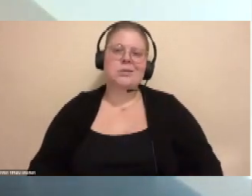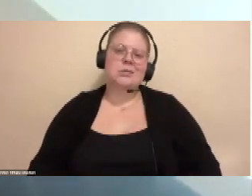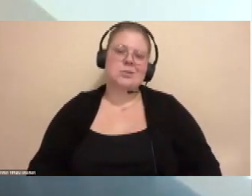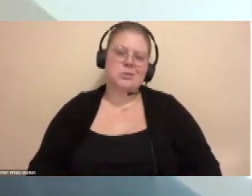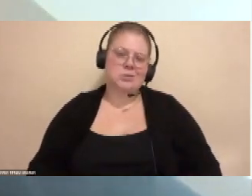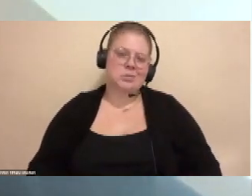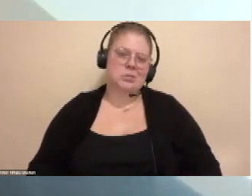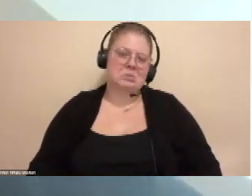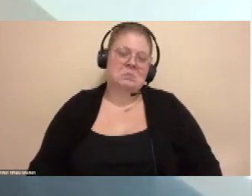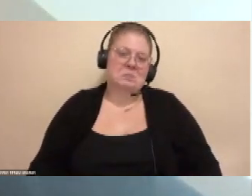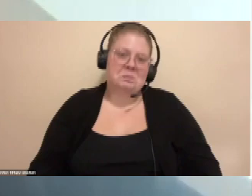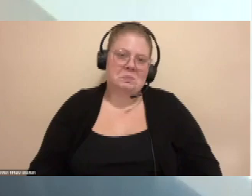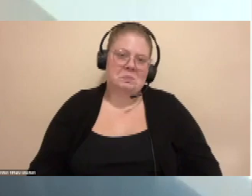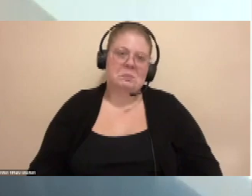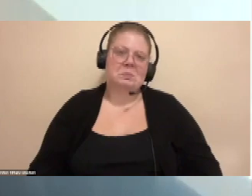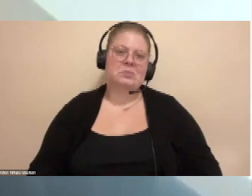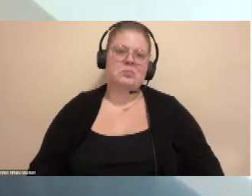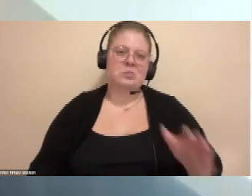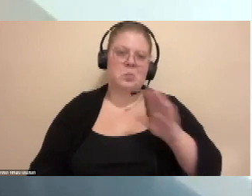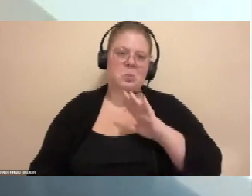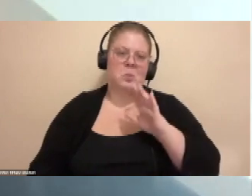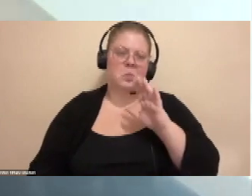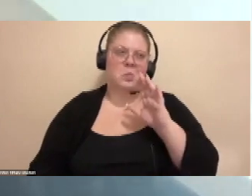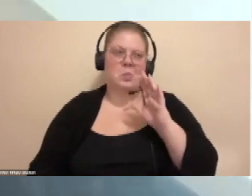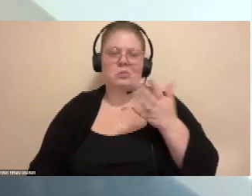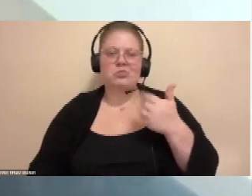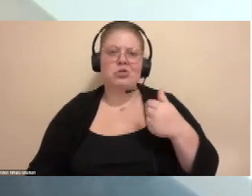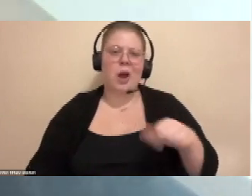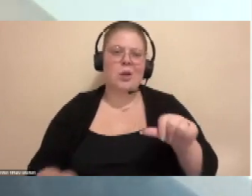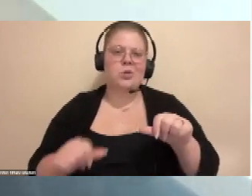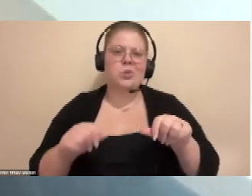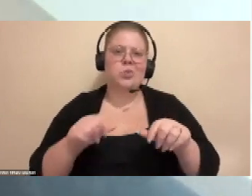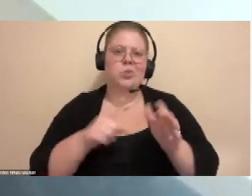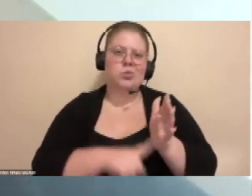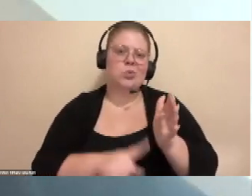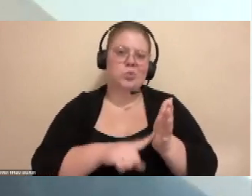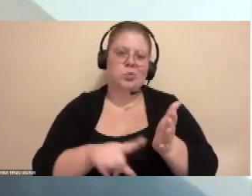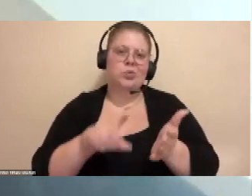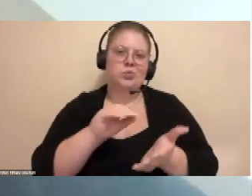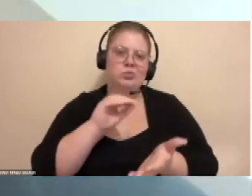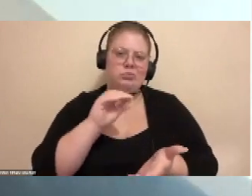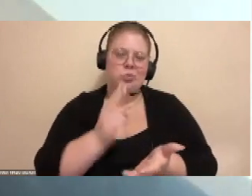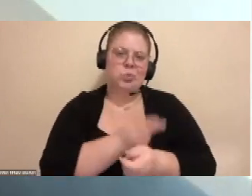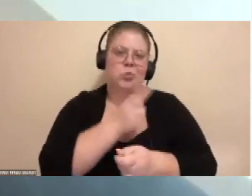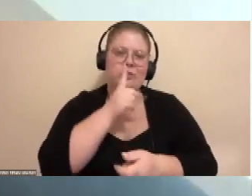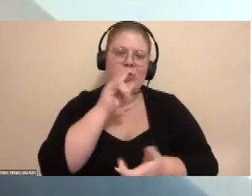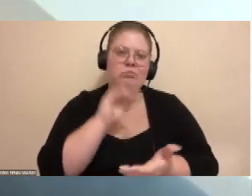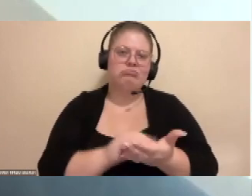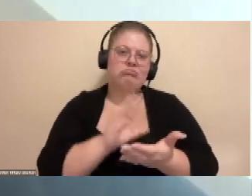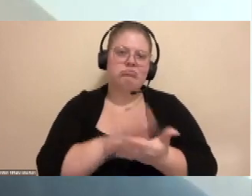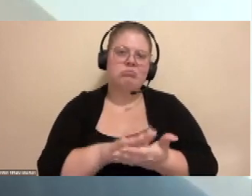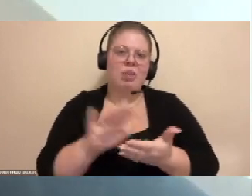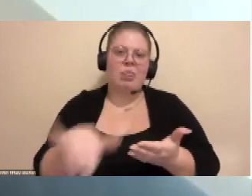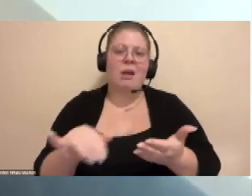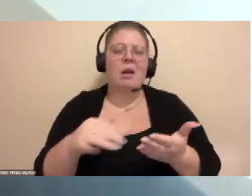to try and document that empirically. You know, I'm not exactly sure what form that question would take,